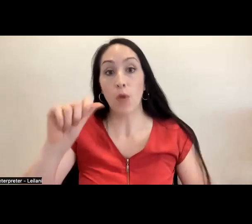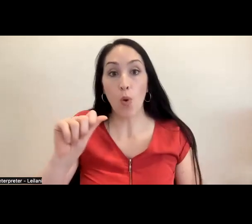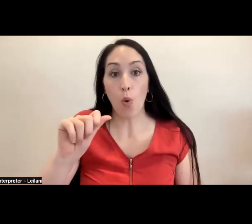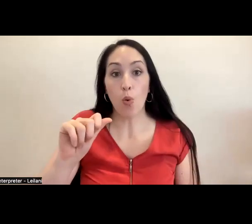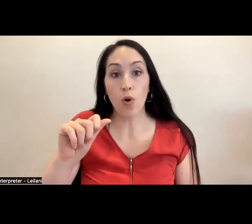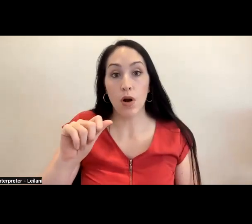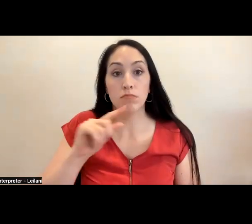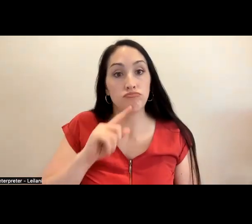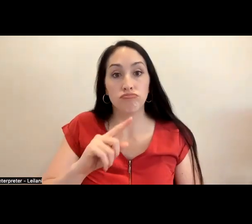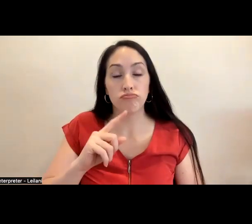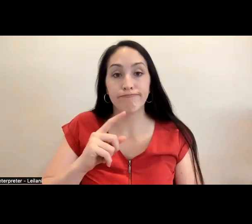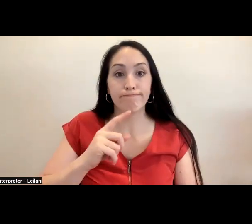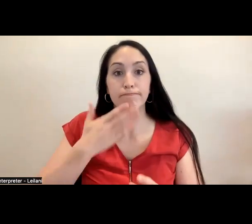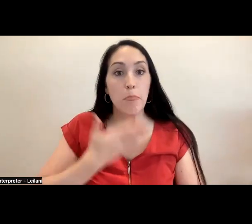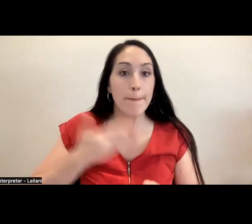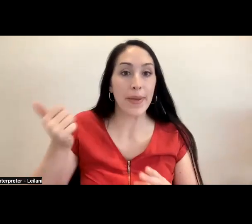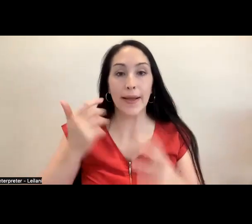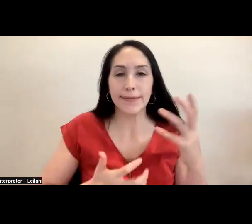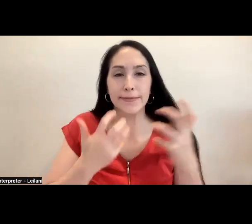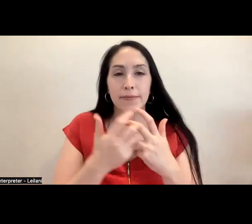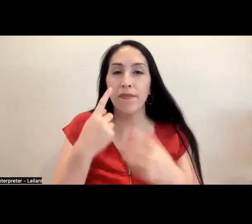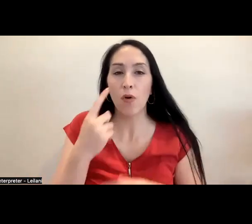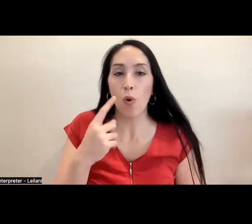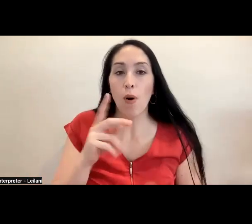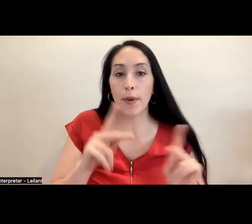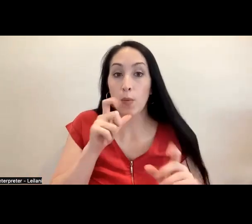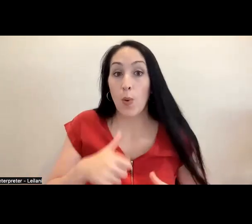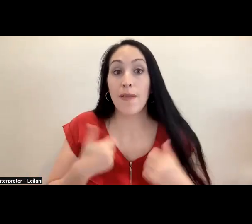11:51:11 Cause we don't have annual fees. There's no setup feed.